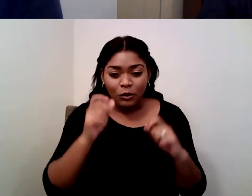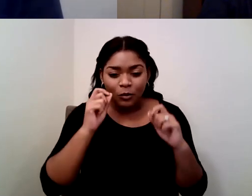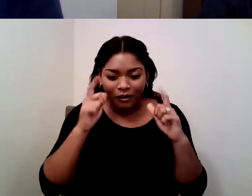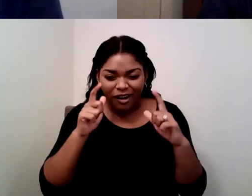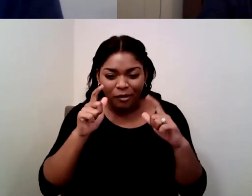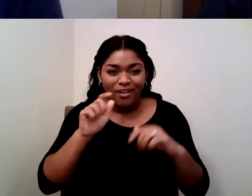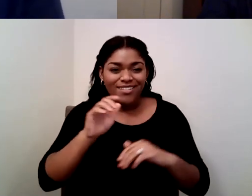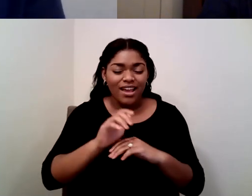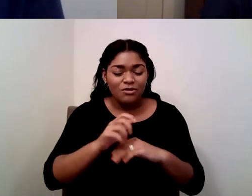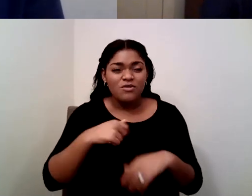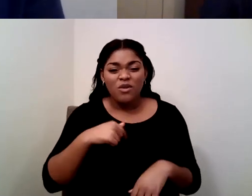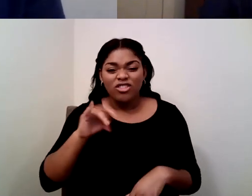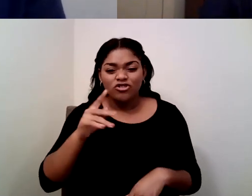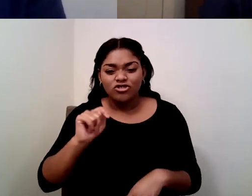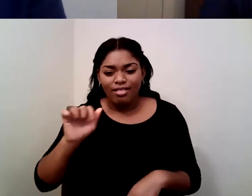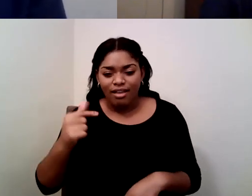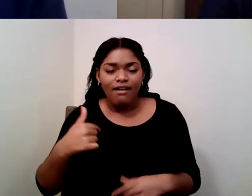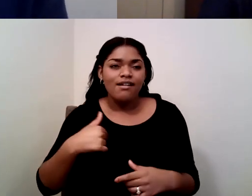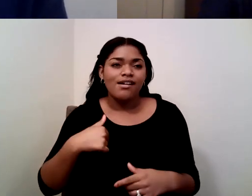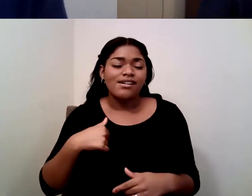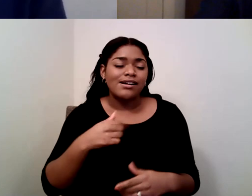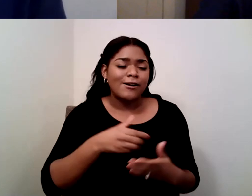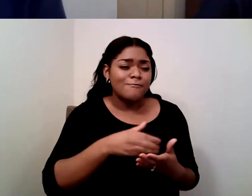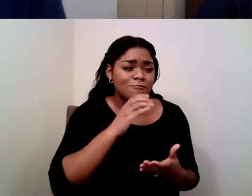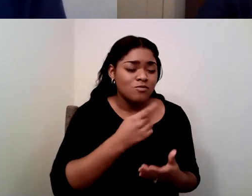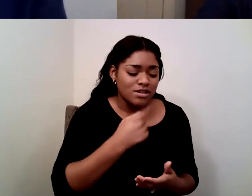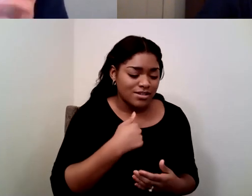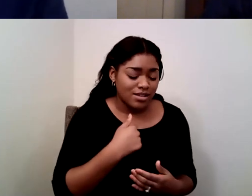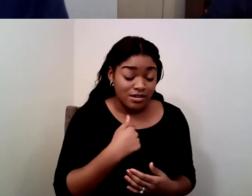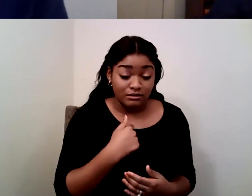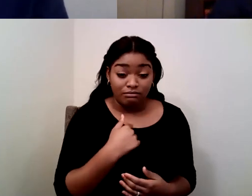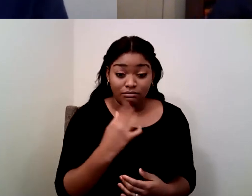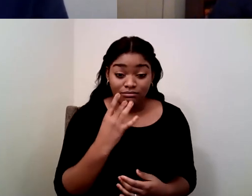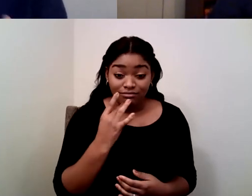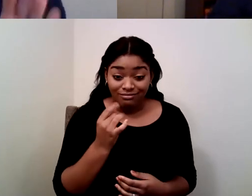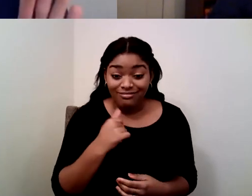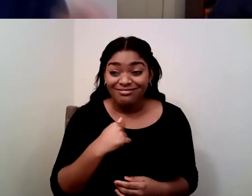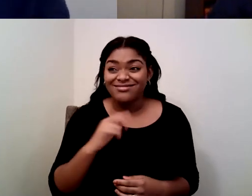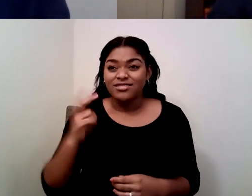jetlag and I had one and I couldn't believe how good it tasted and so I made the second one and then I will be honest